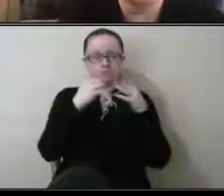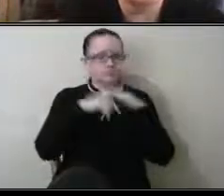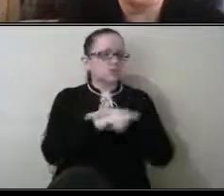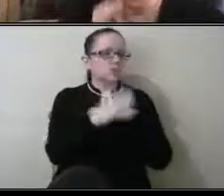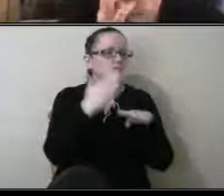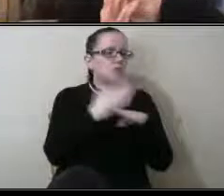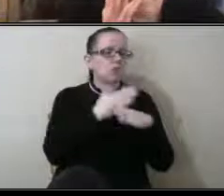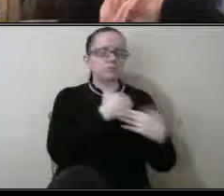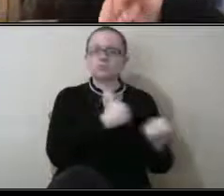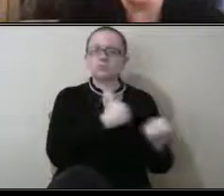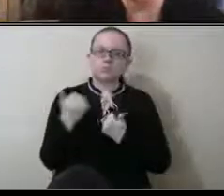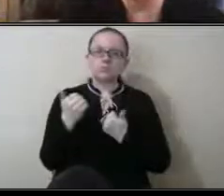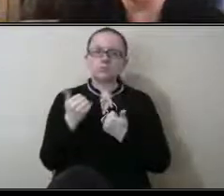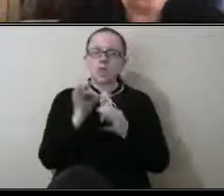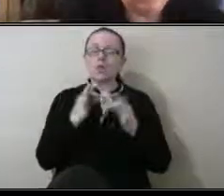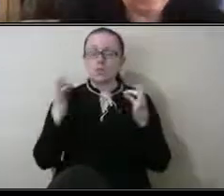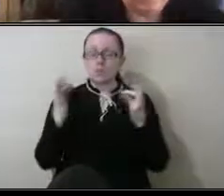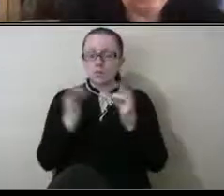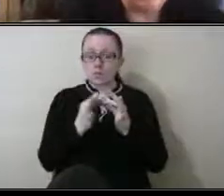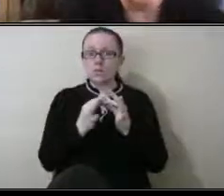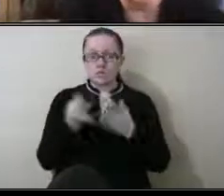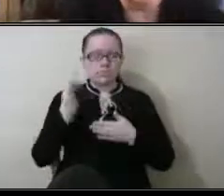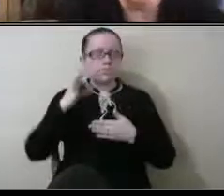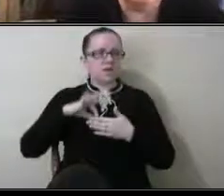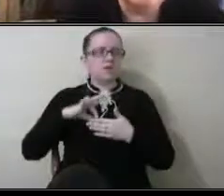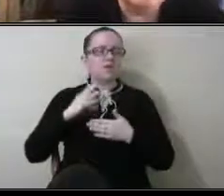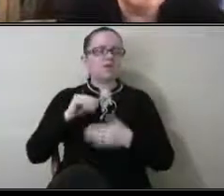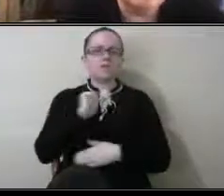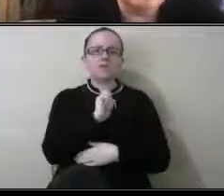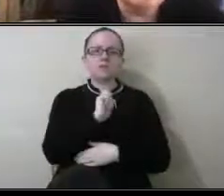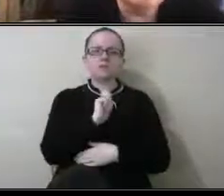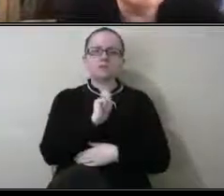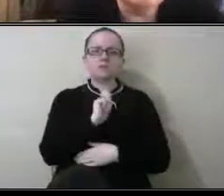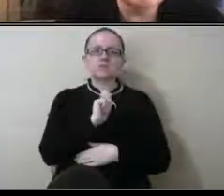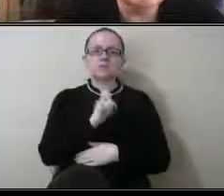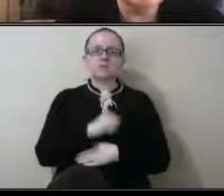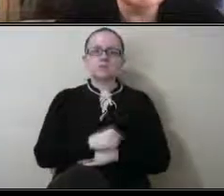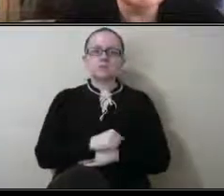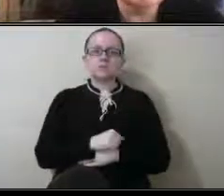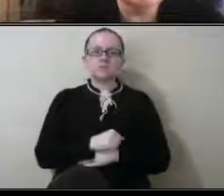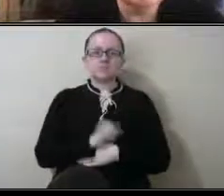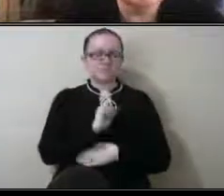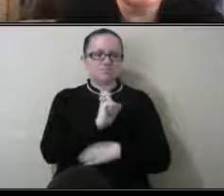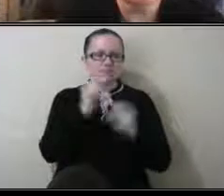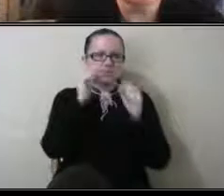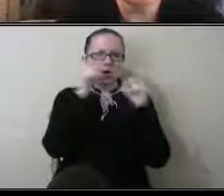and the organization benefited from um having its eyes opened up to um